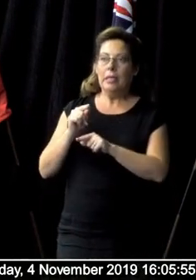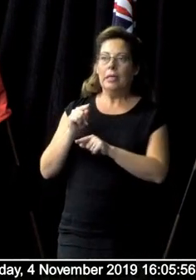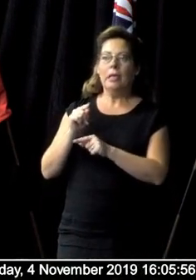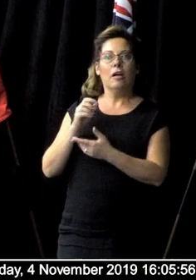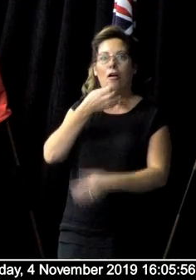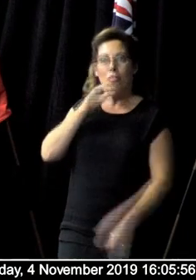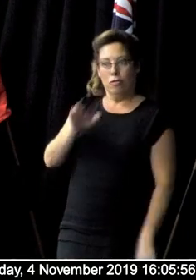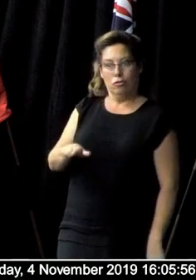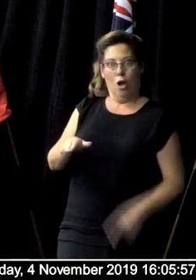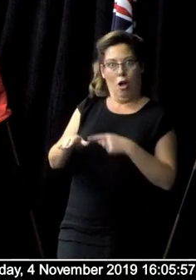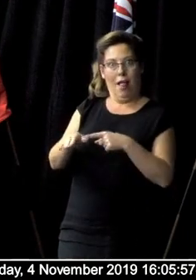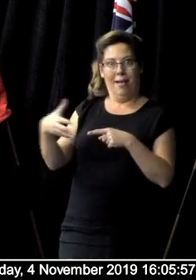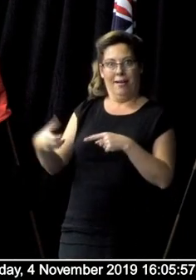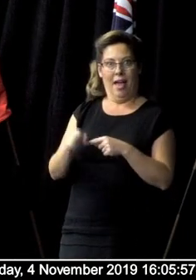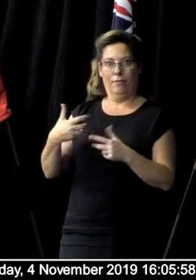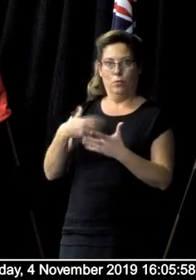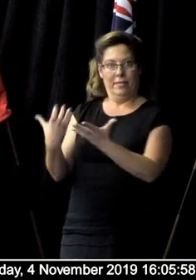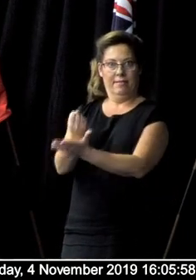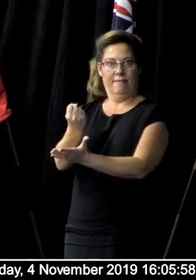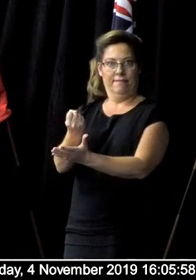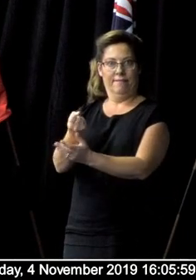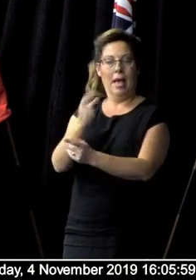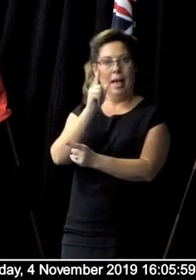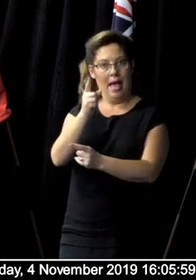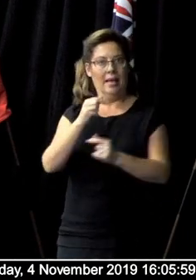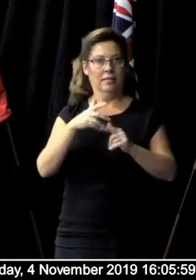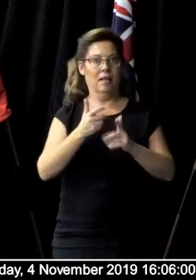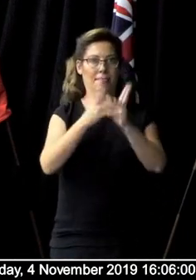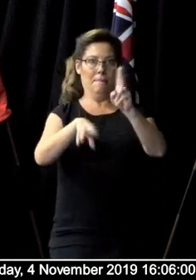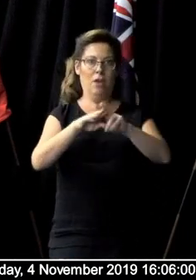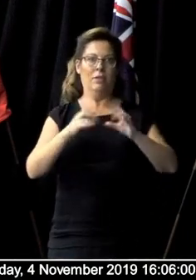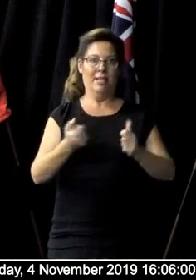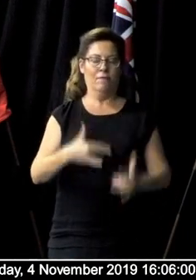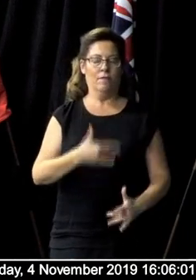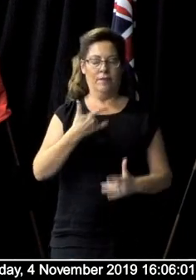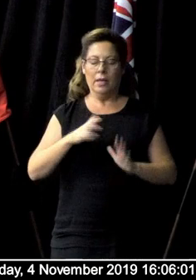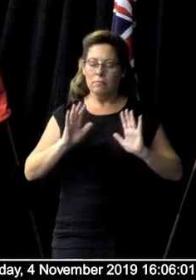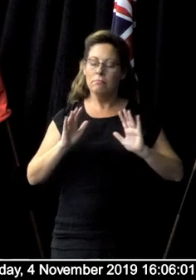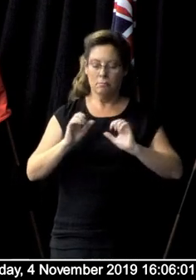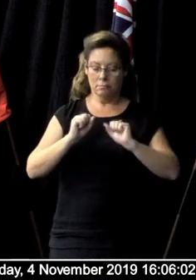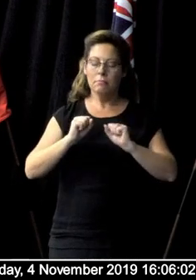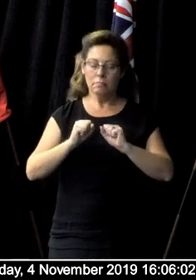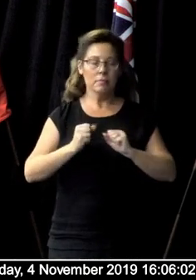that their child's going to be safe, is going to be totally included